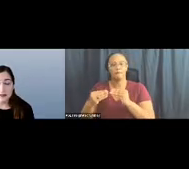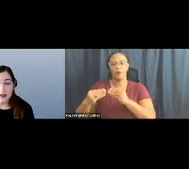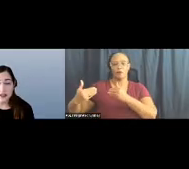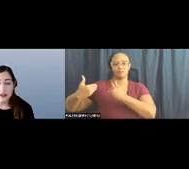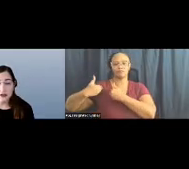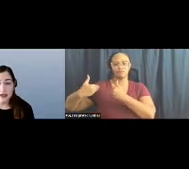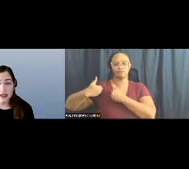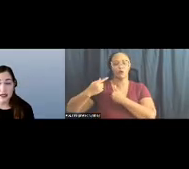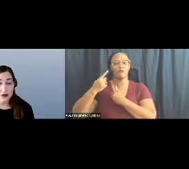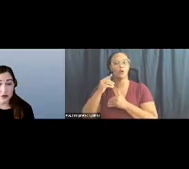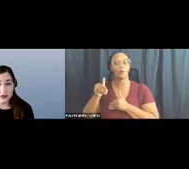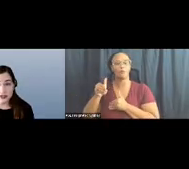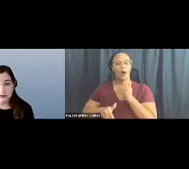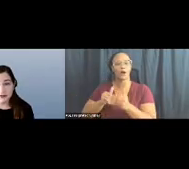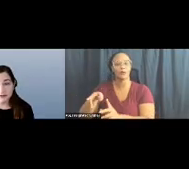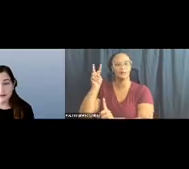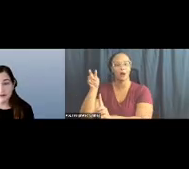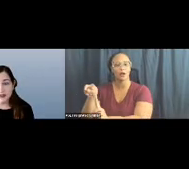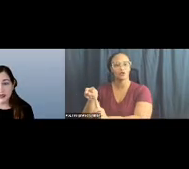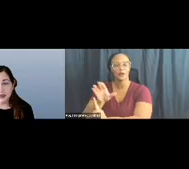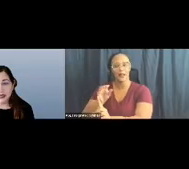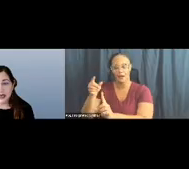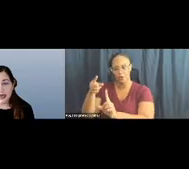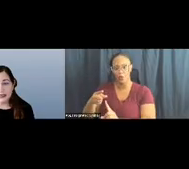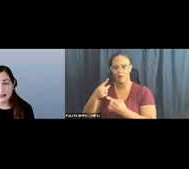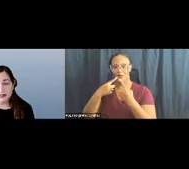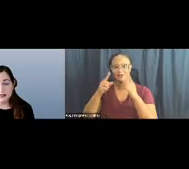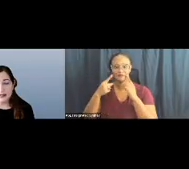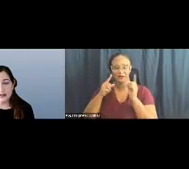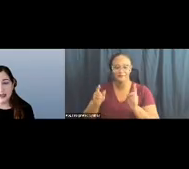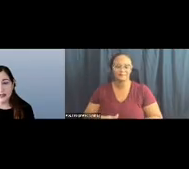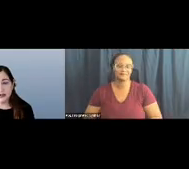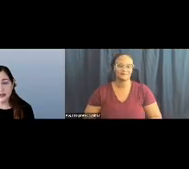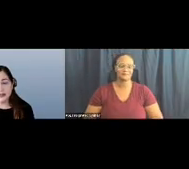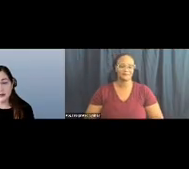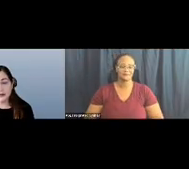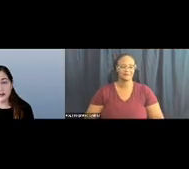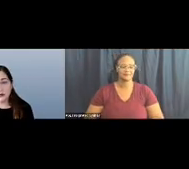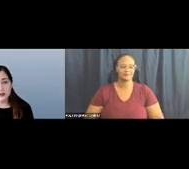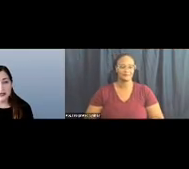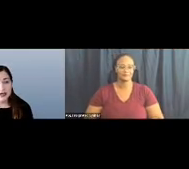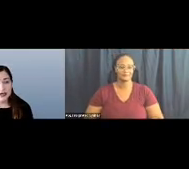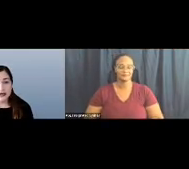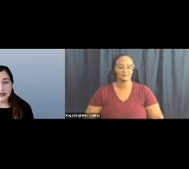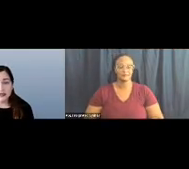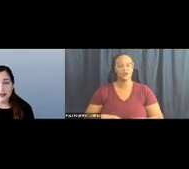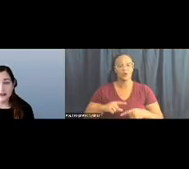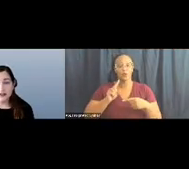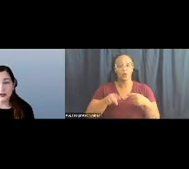progress monitoring and goal achievement. Accessing the indicators as a resource can